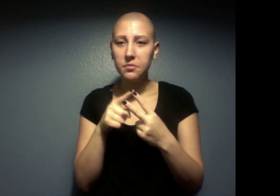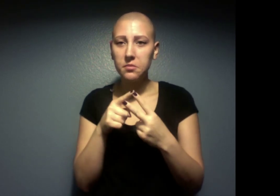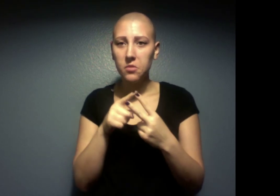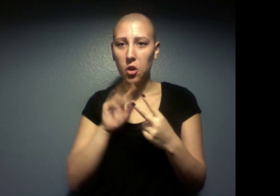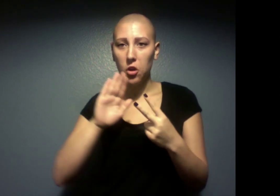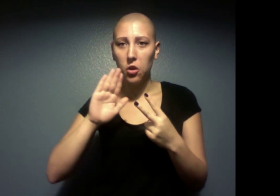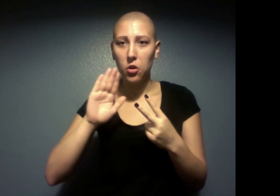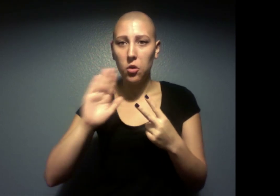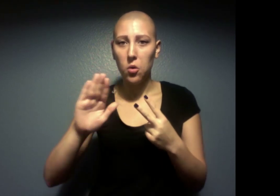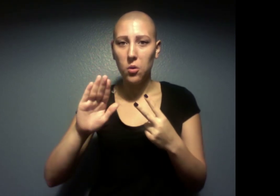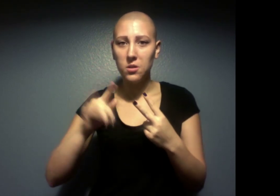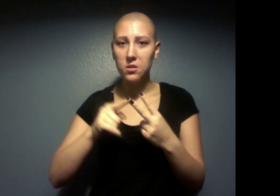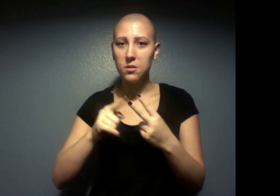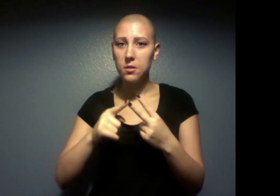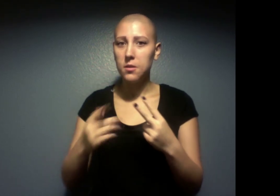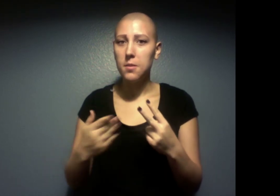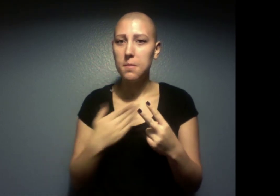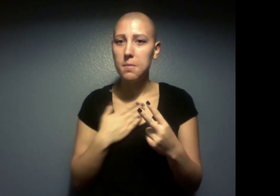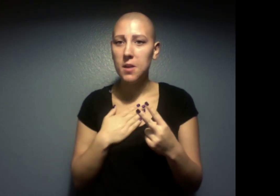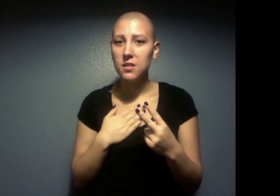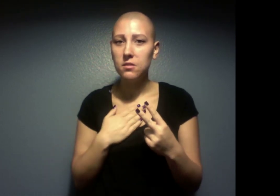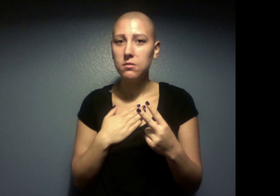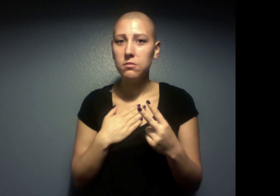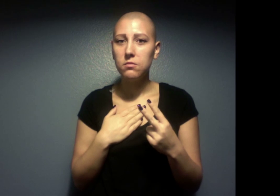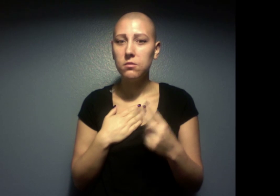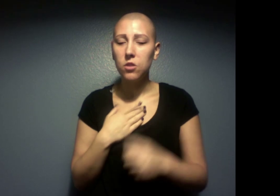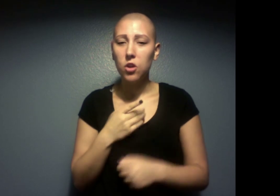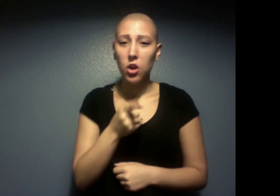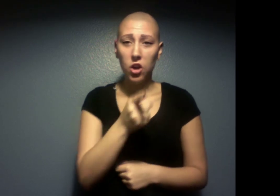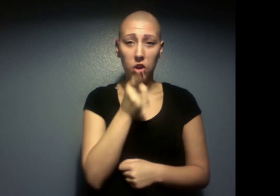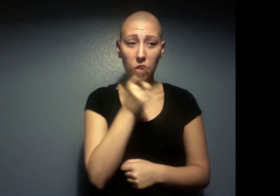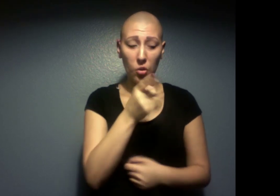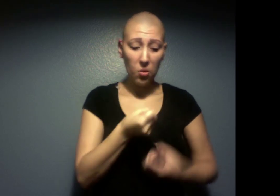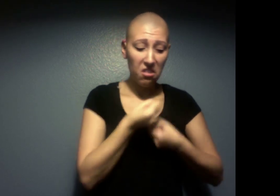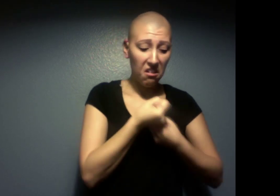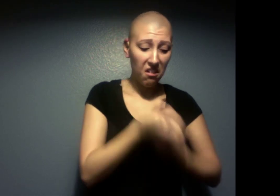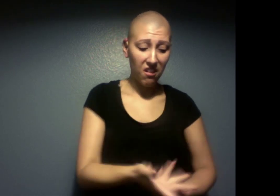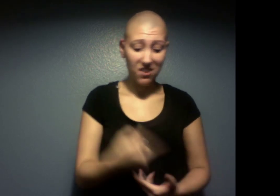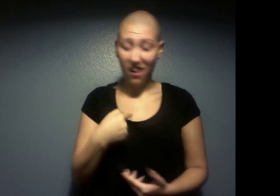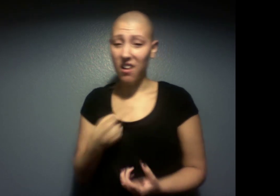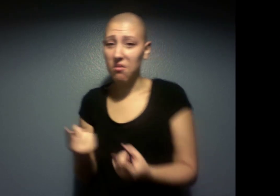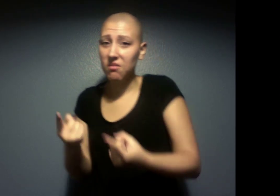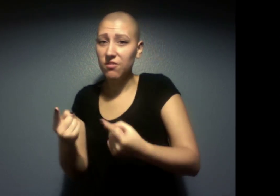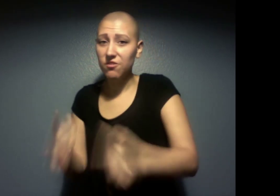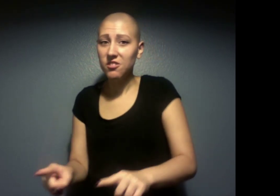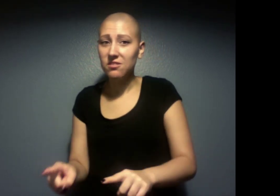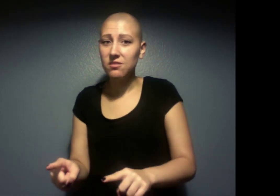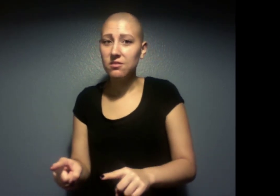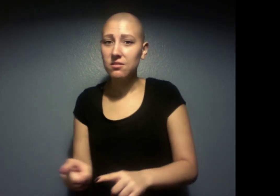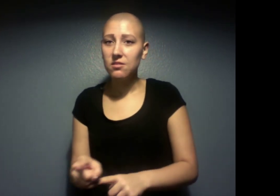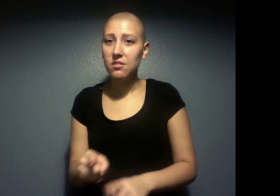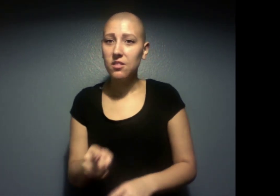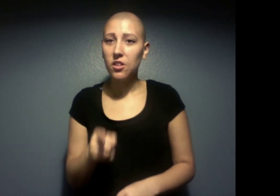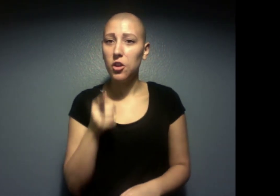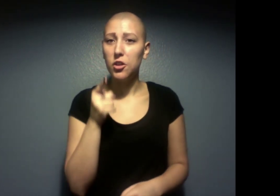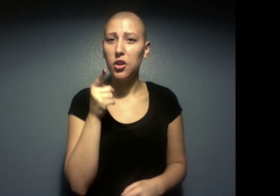You and me. You are the cause; I am the effect.